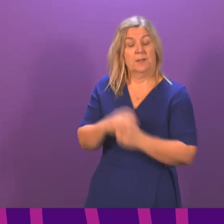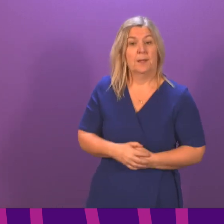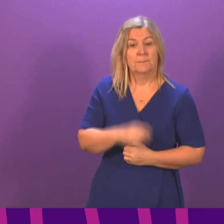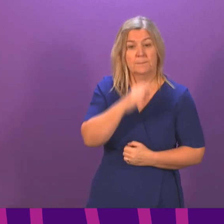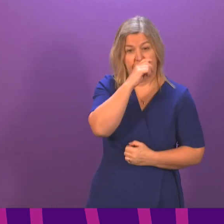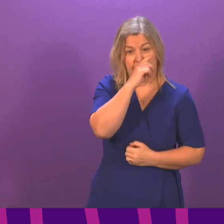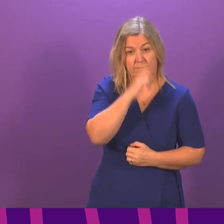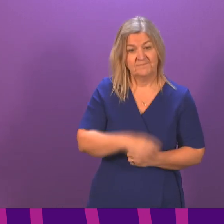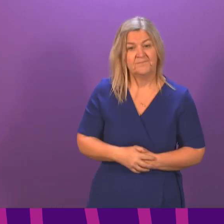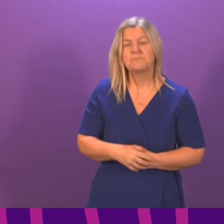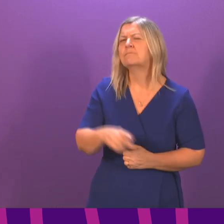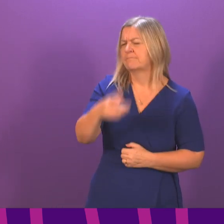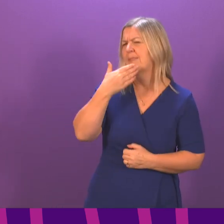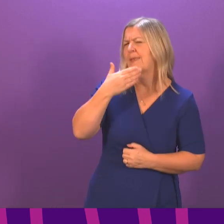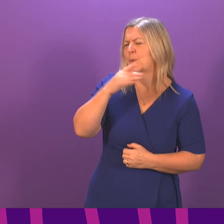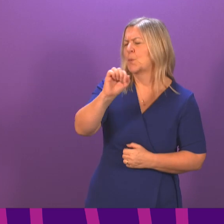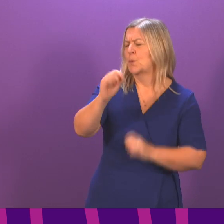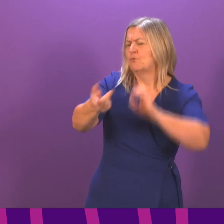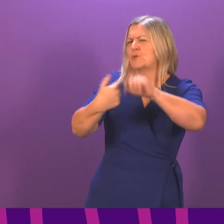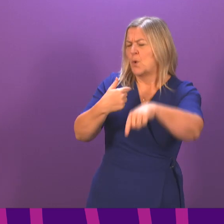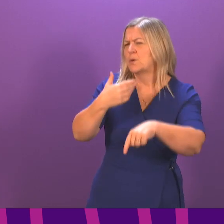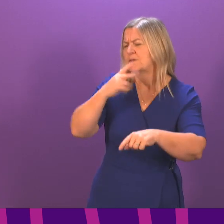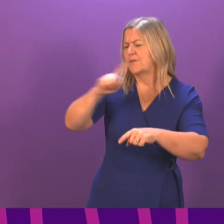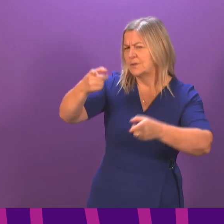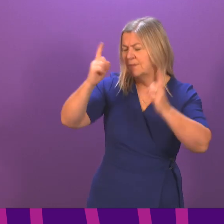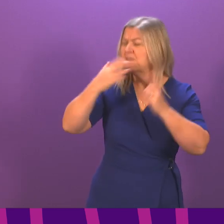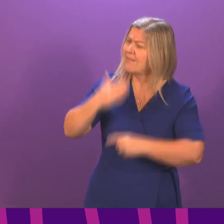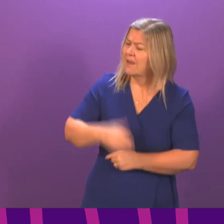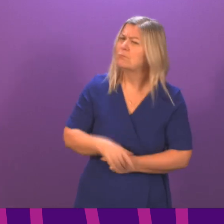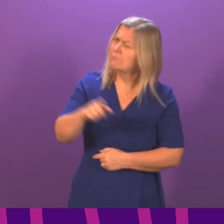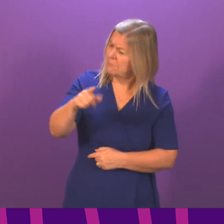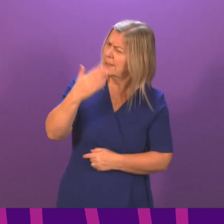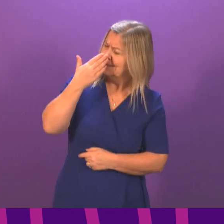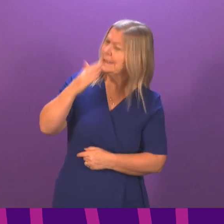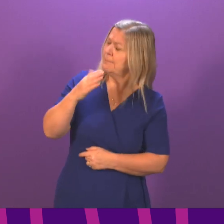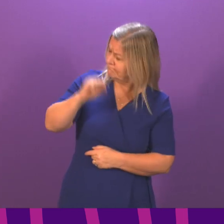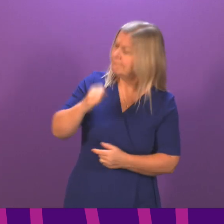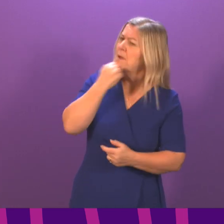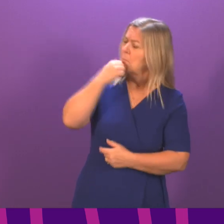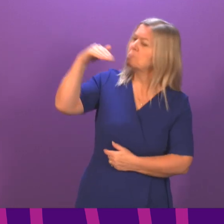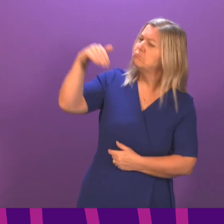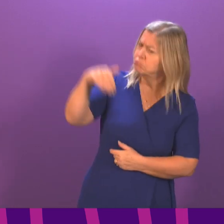Michelle Ballantyne: We have seen a downturn in the number of crimes.